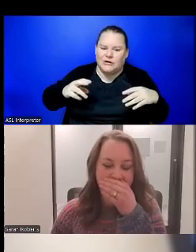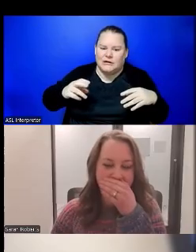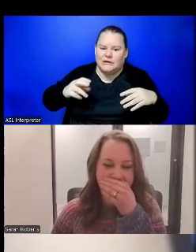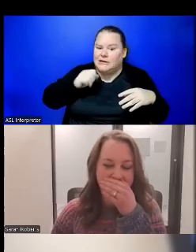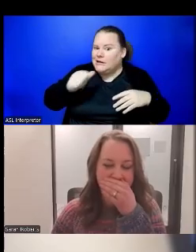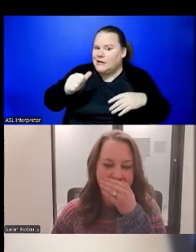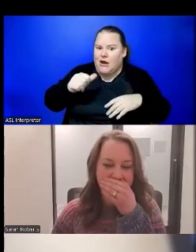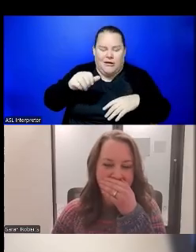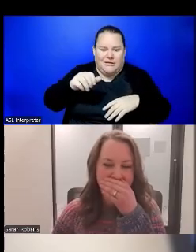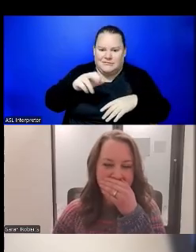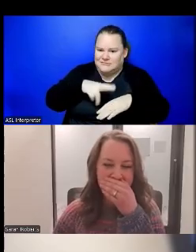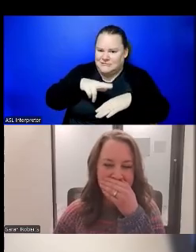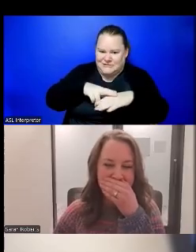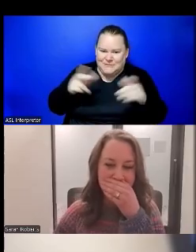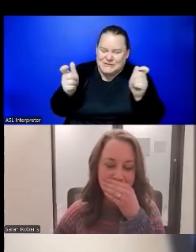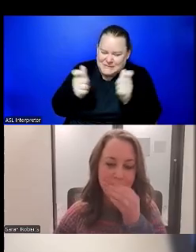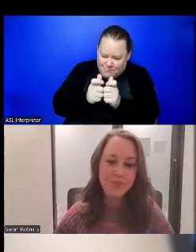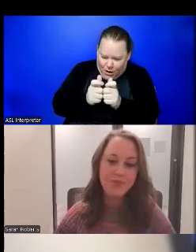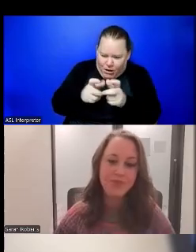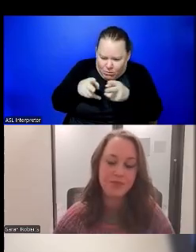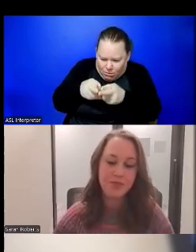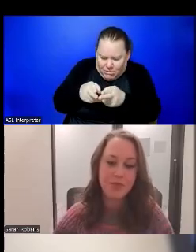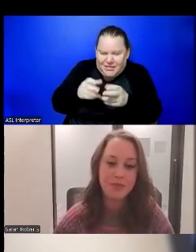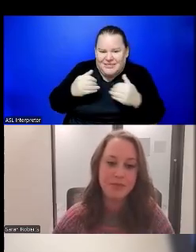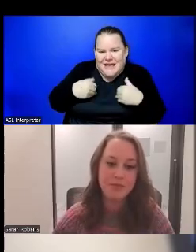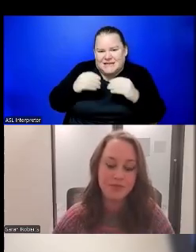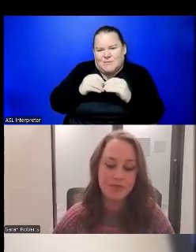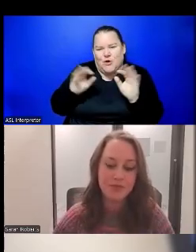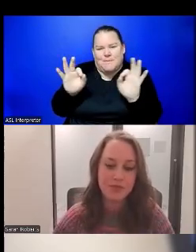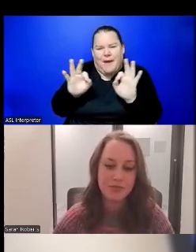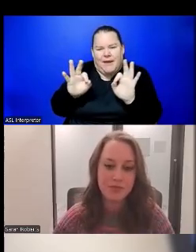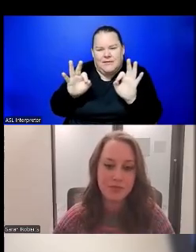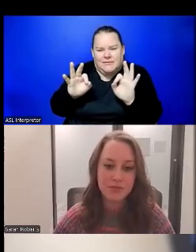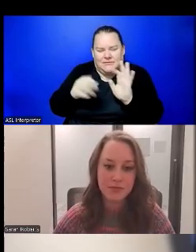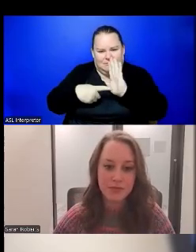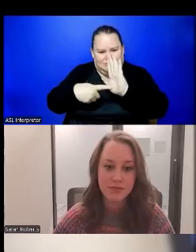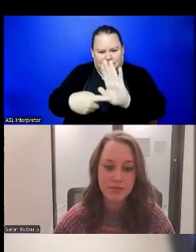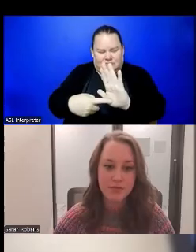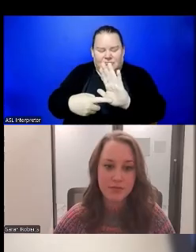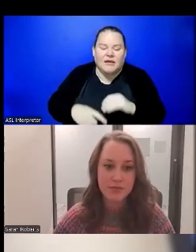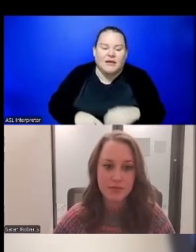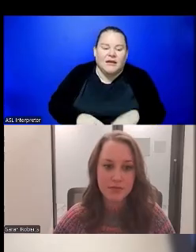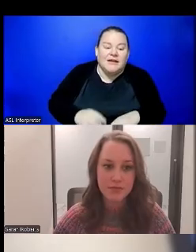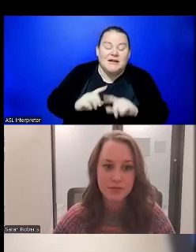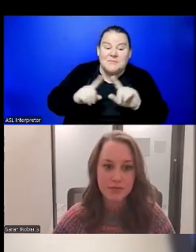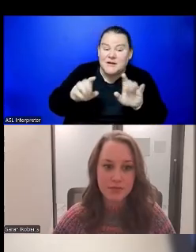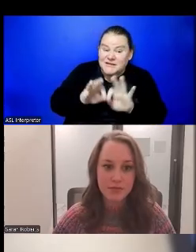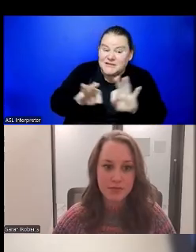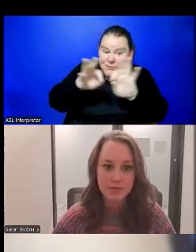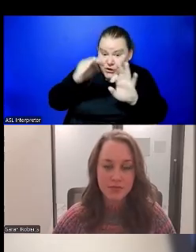which may have a more mild phenotype. In particular, it's important to know the size of the deletion, because if it is